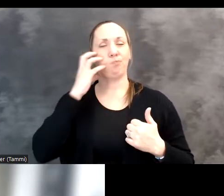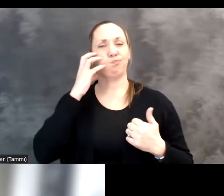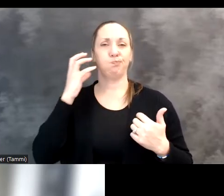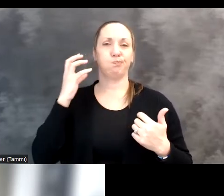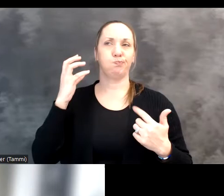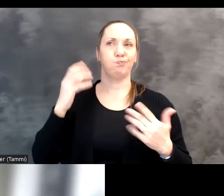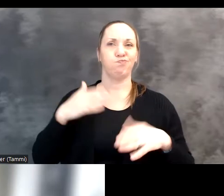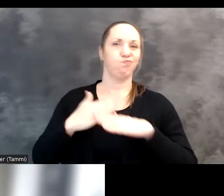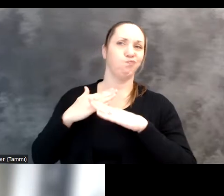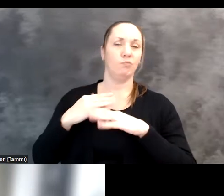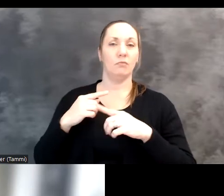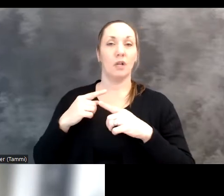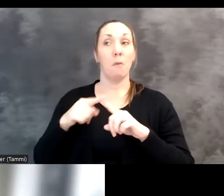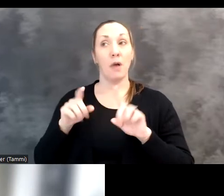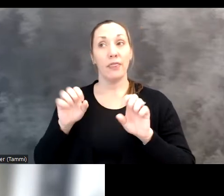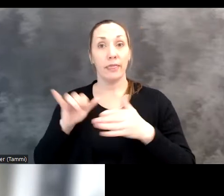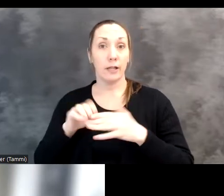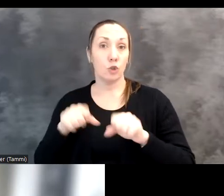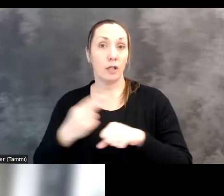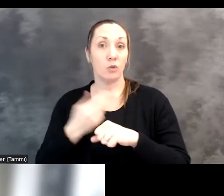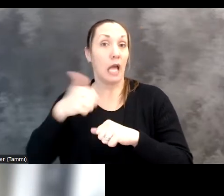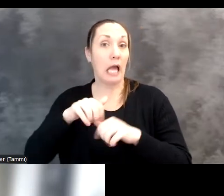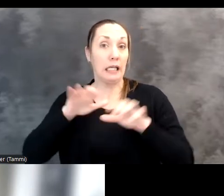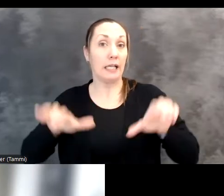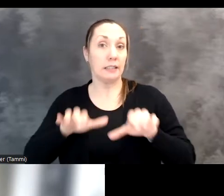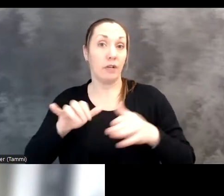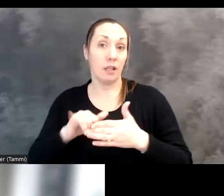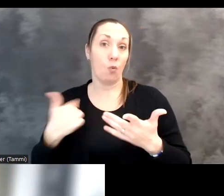devices are cat westbound